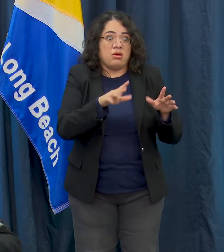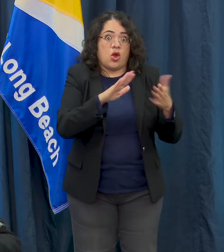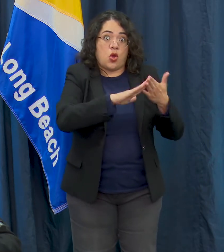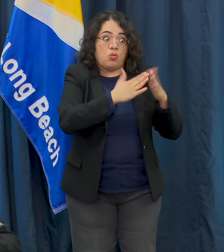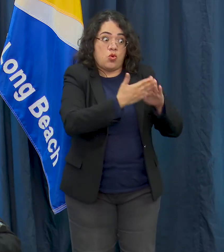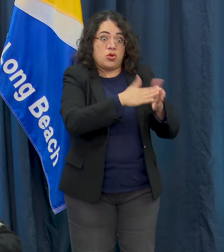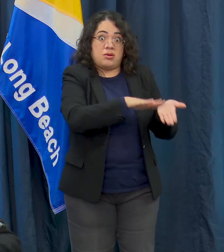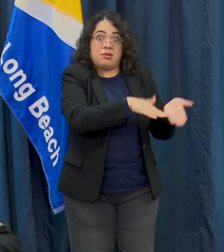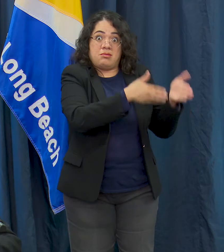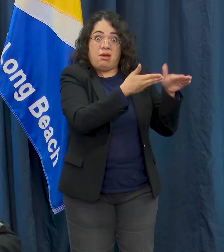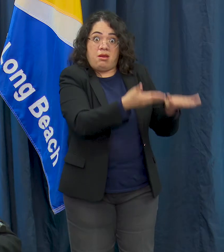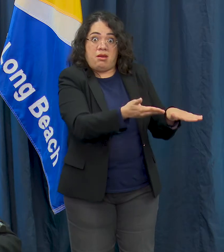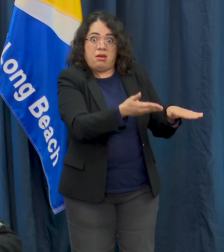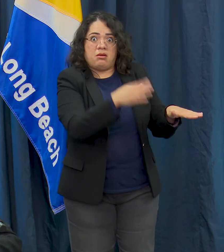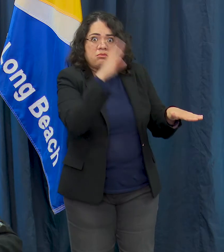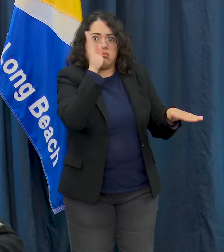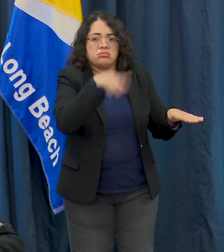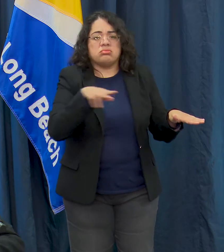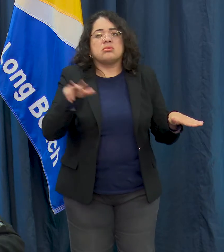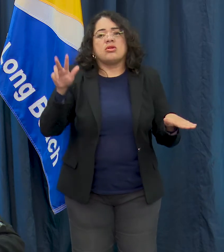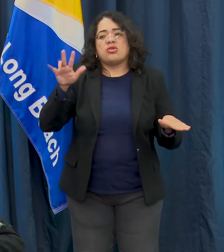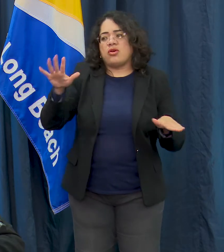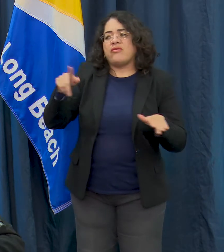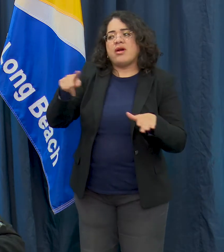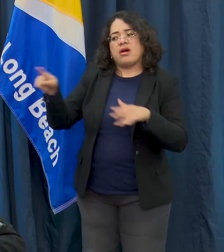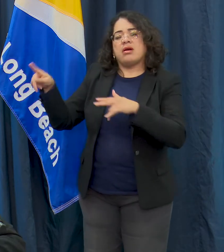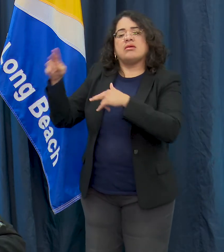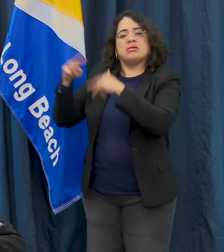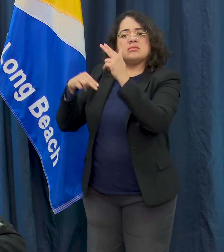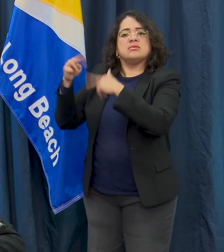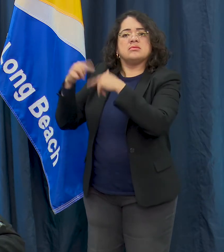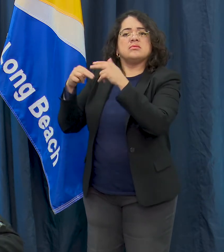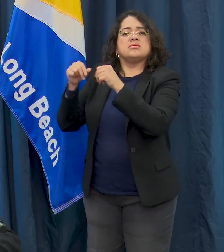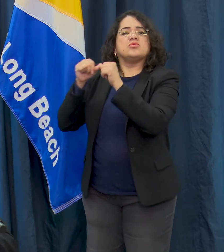we've had a lot within the facilities but remember that the